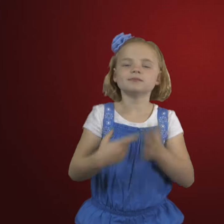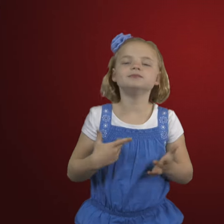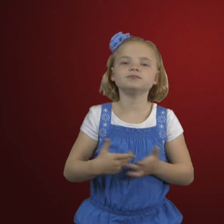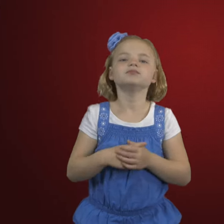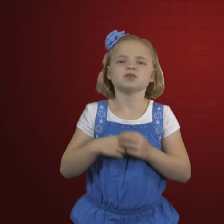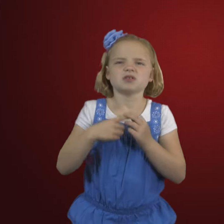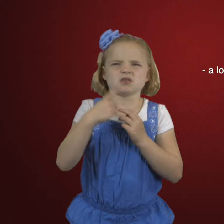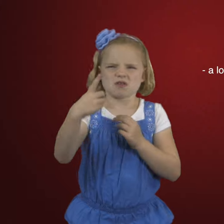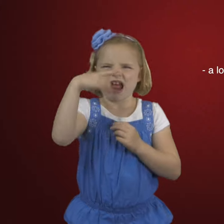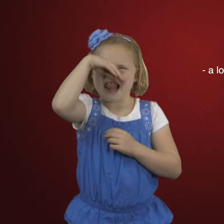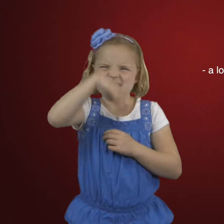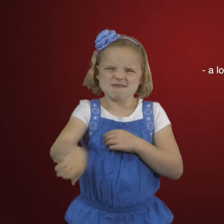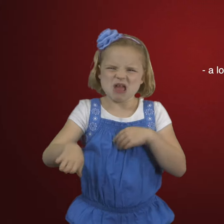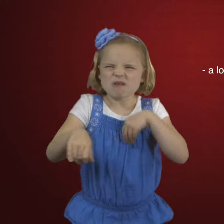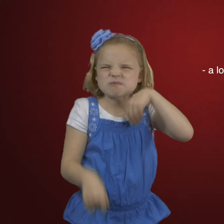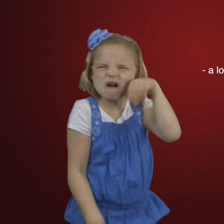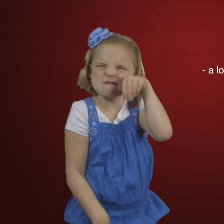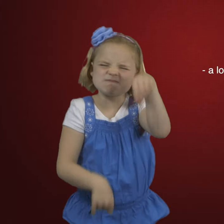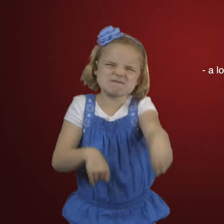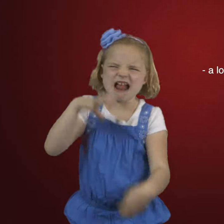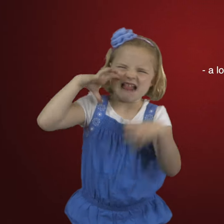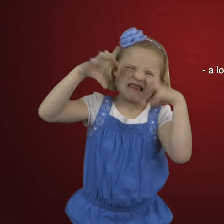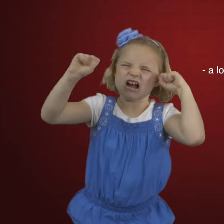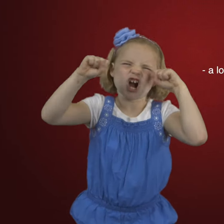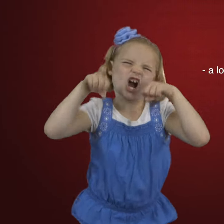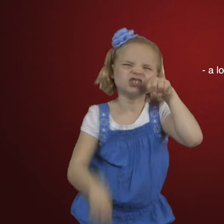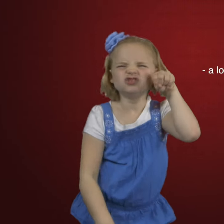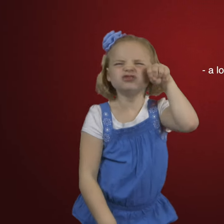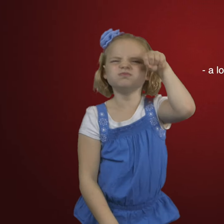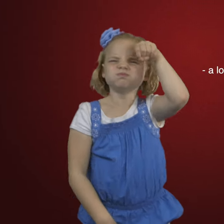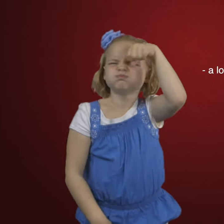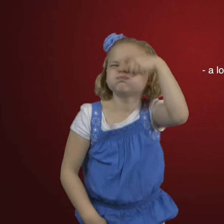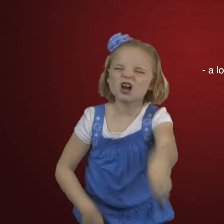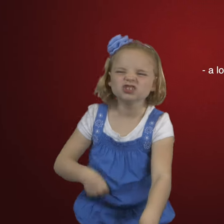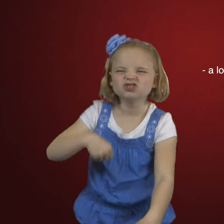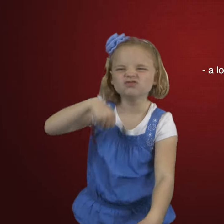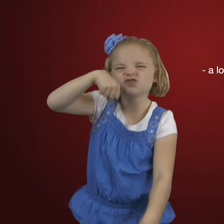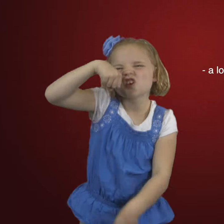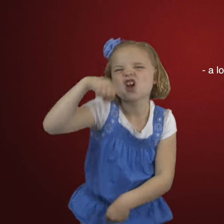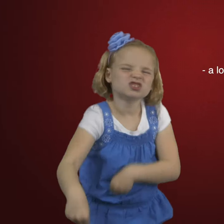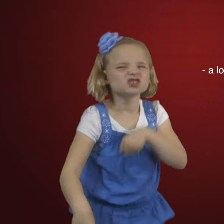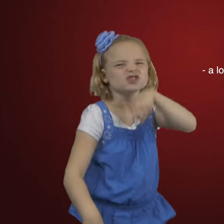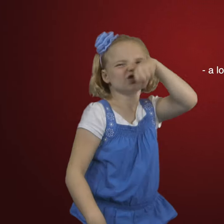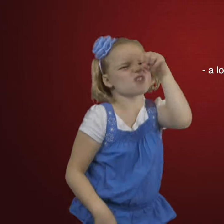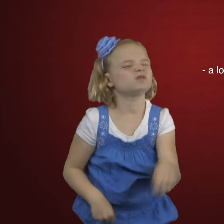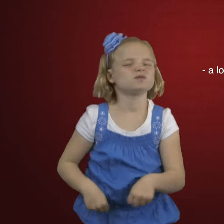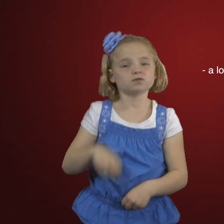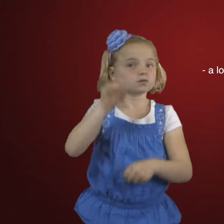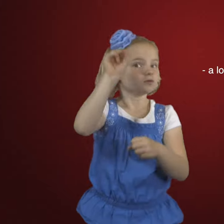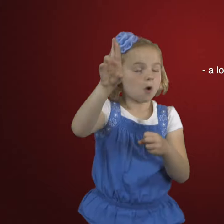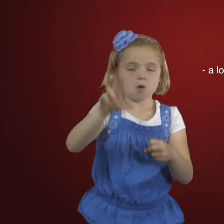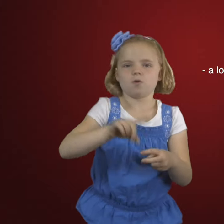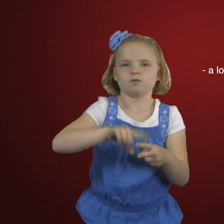Let me give you some examples. Suppose there's an elephant walking and with each step he makes a loud noise